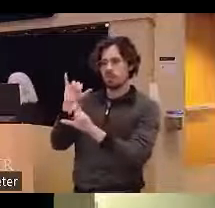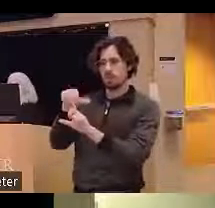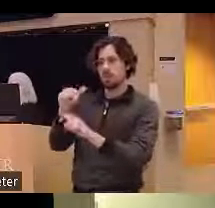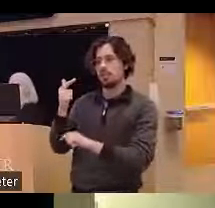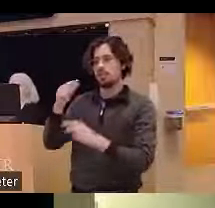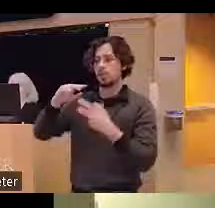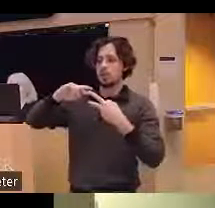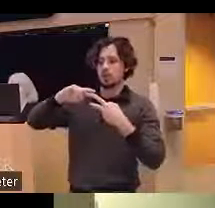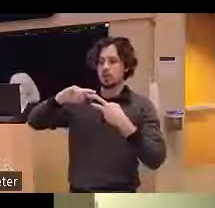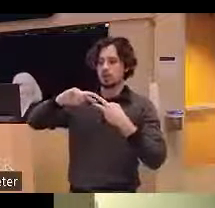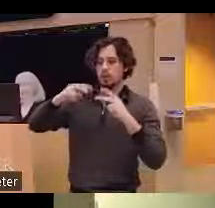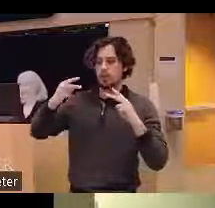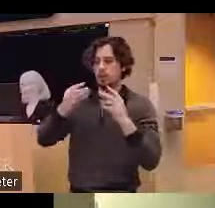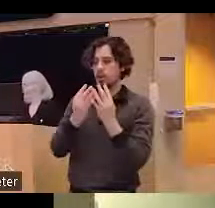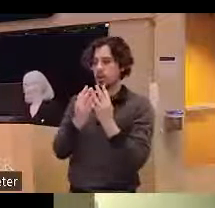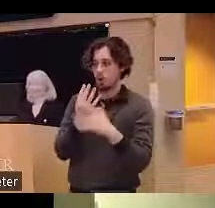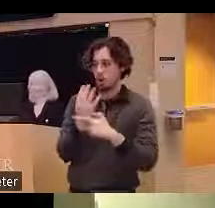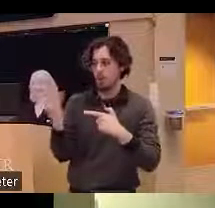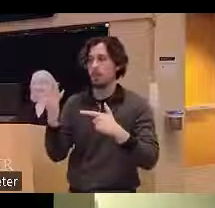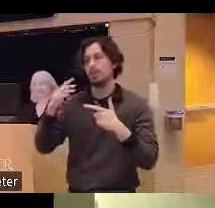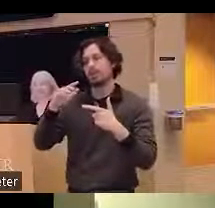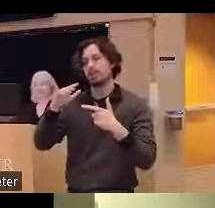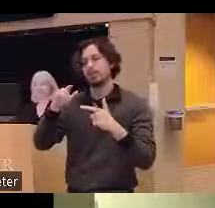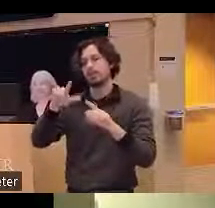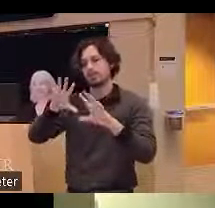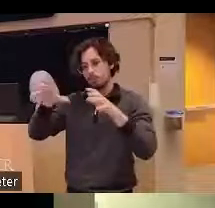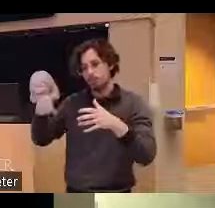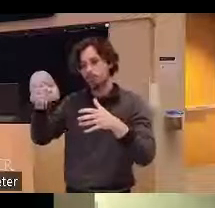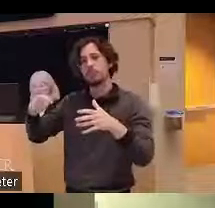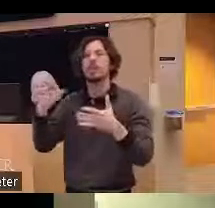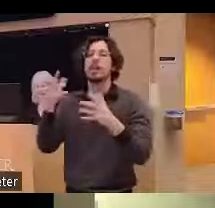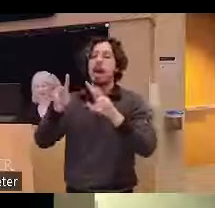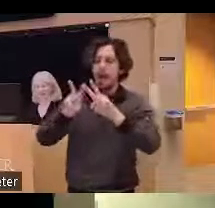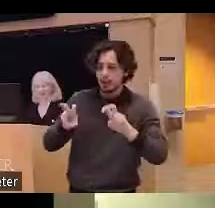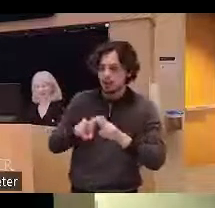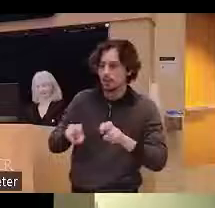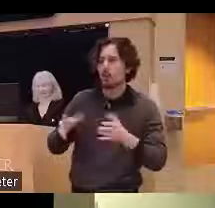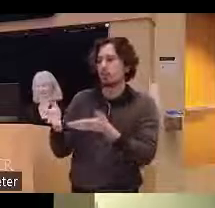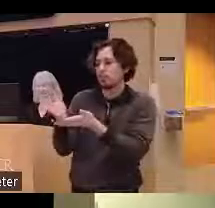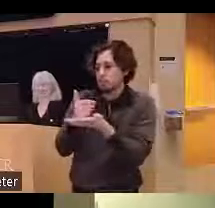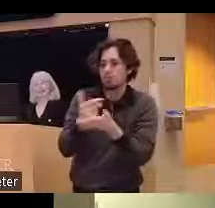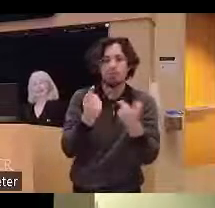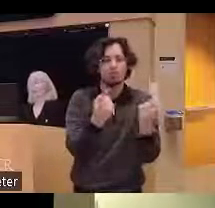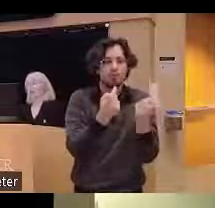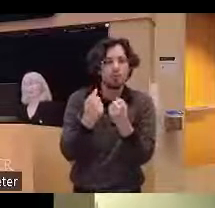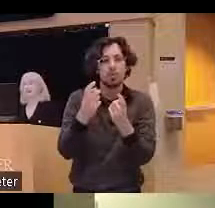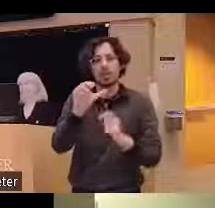than a decade ascertaining recruiting assessing and diagnosing cases you see that the common genes